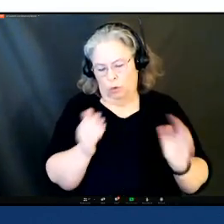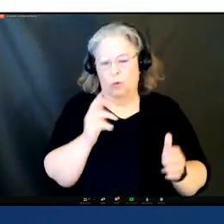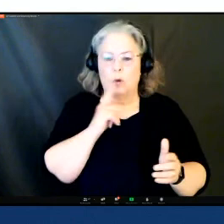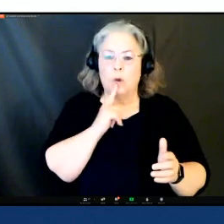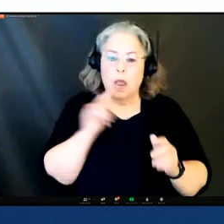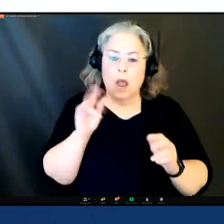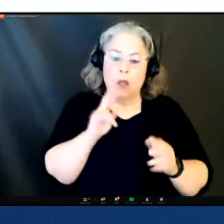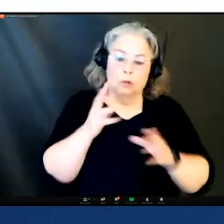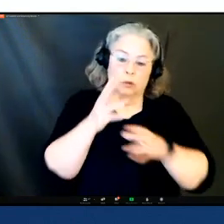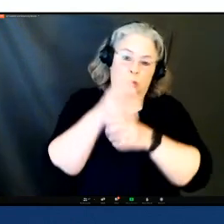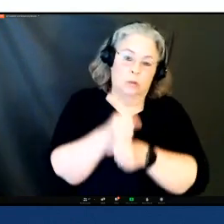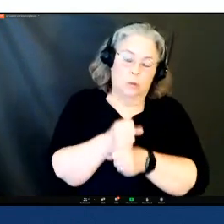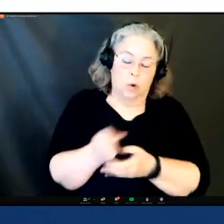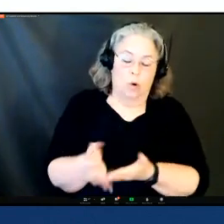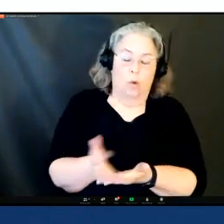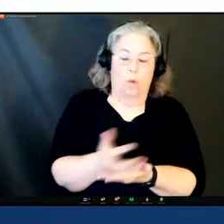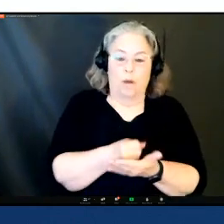and accounting cost.